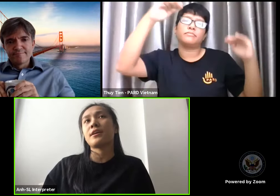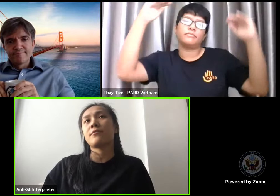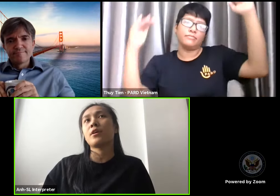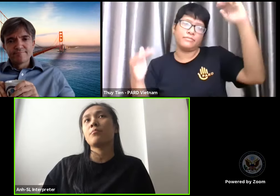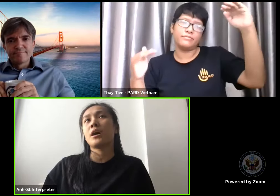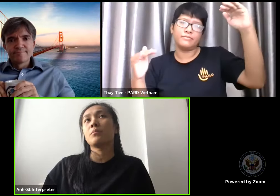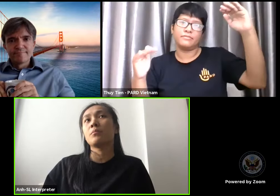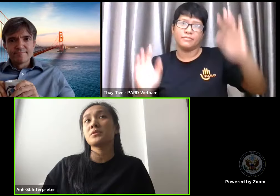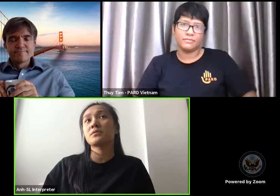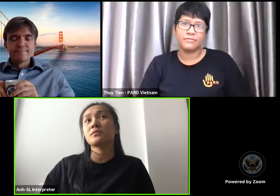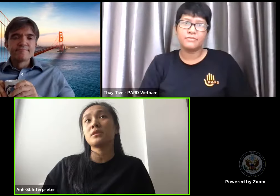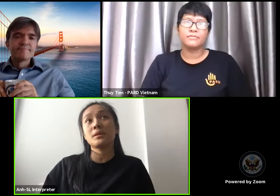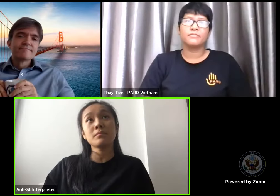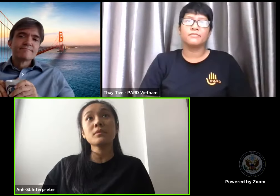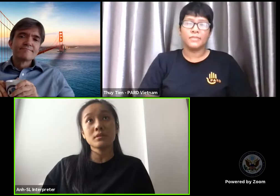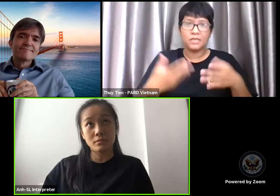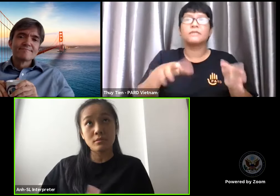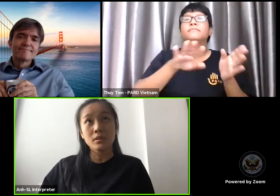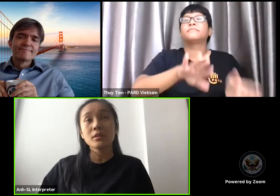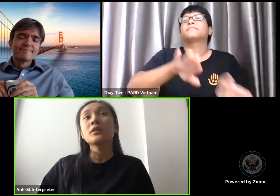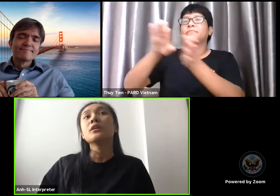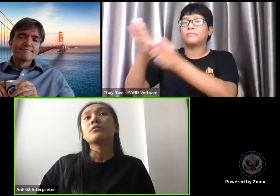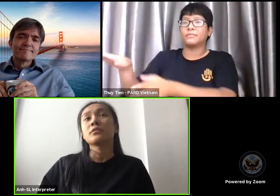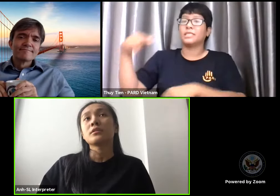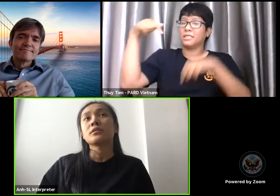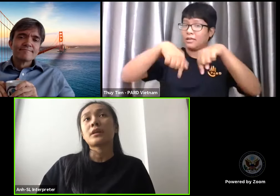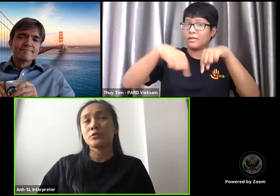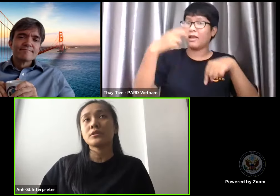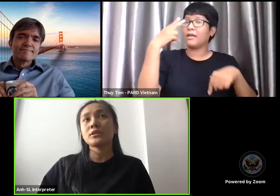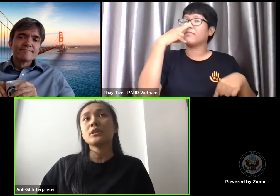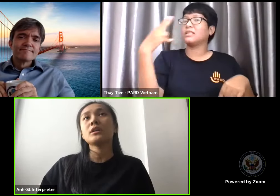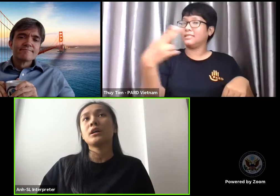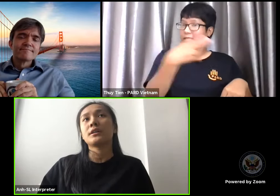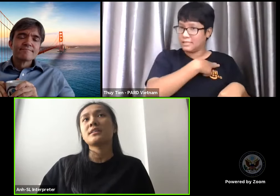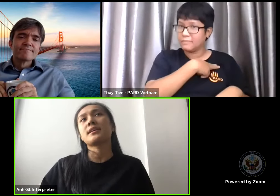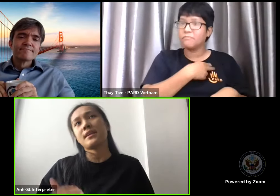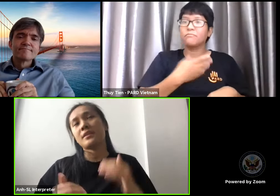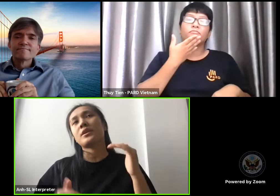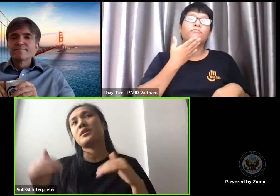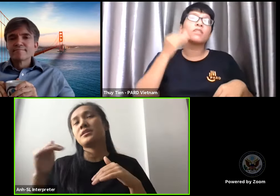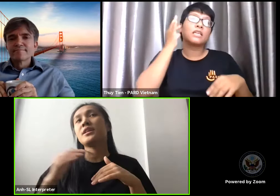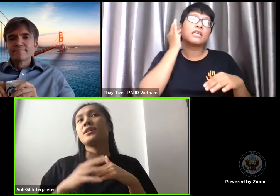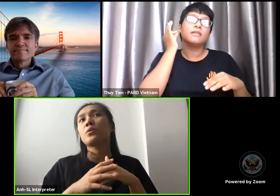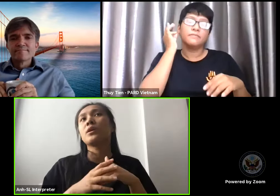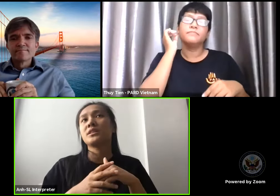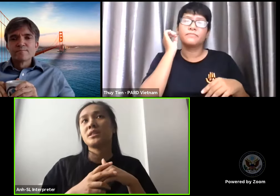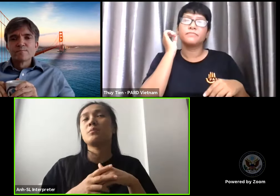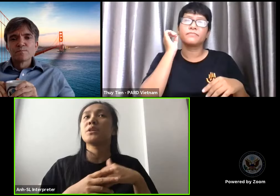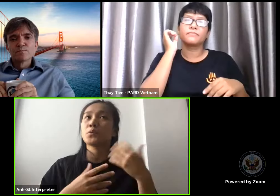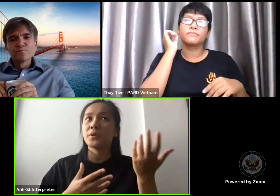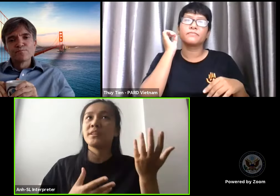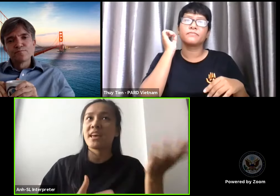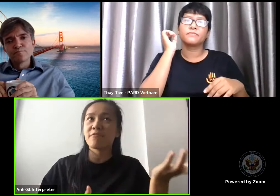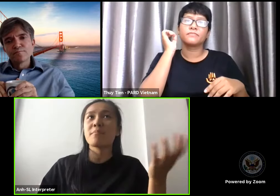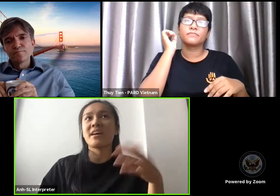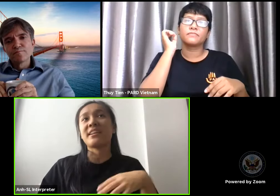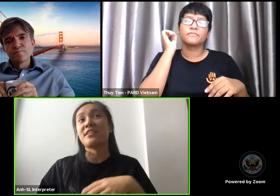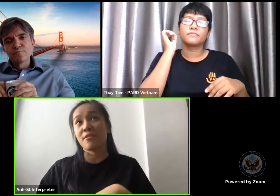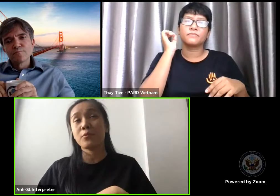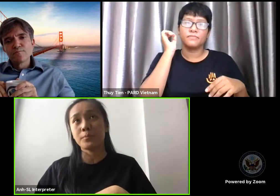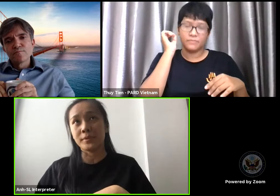they from Muslim culture, or they say that there is inequality between deaf and deaf women.